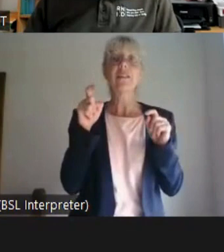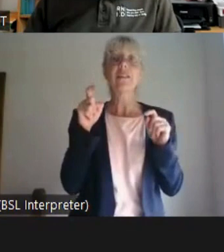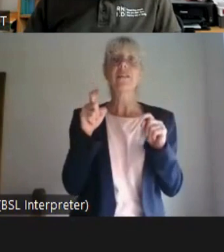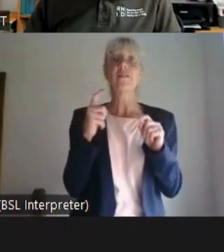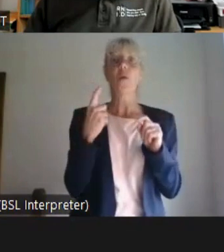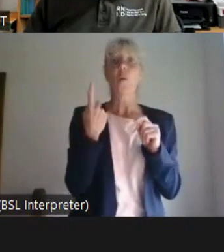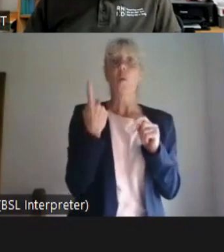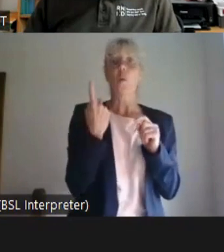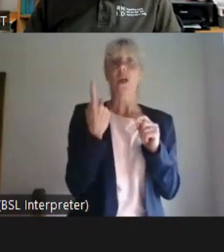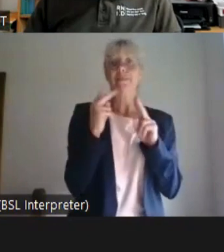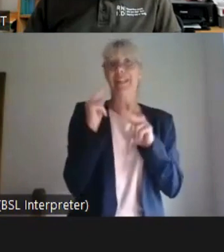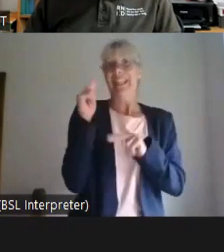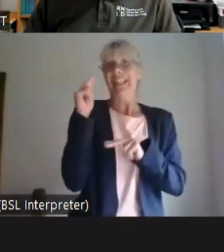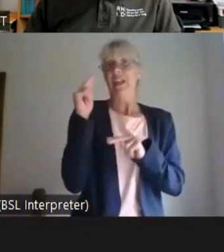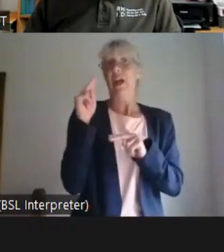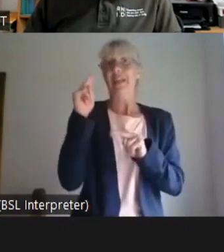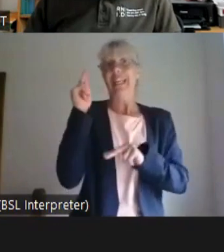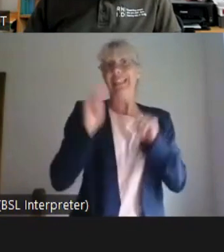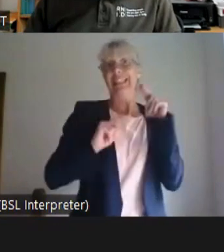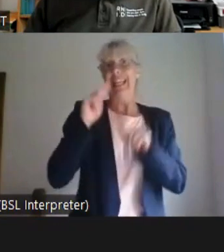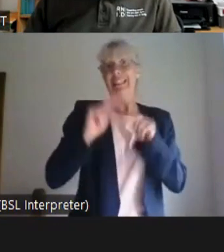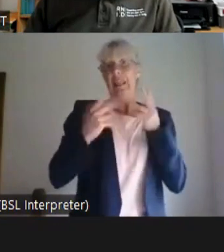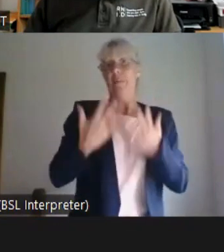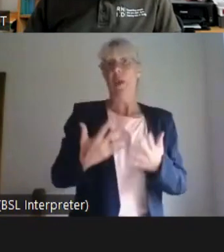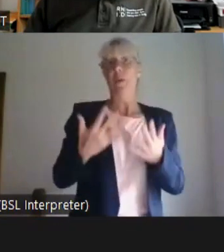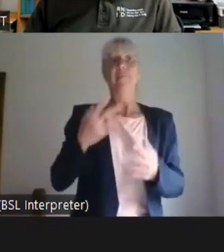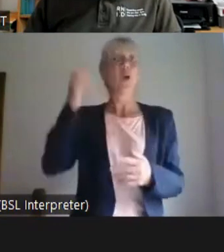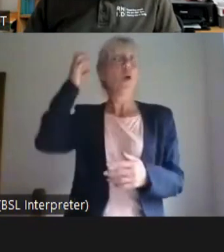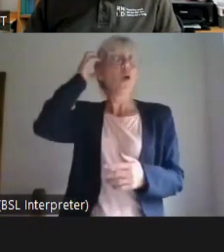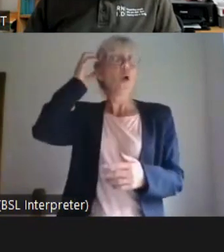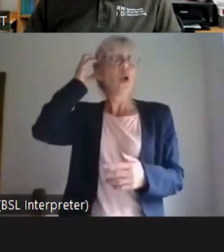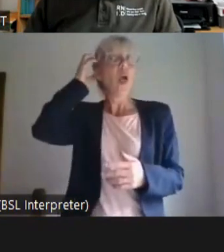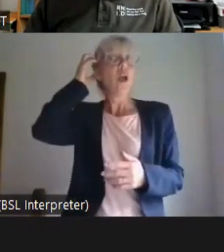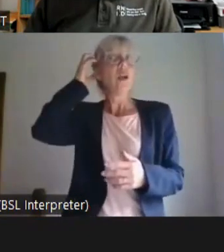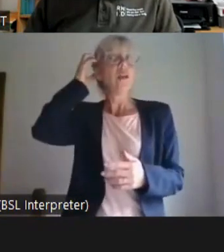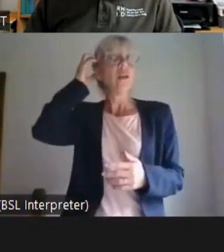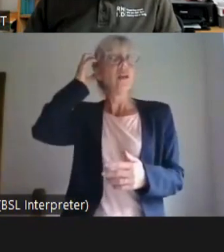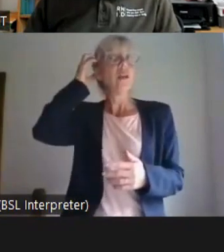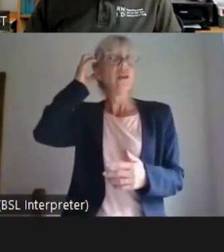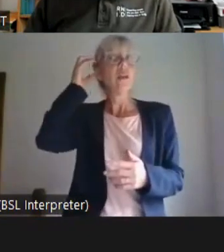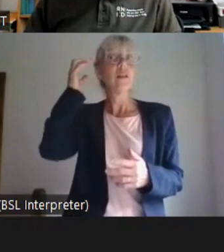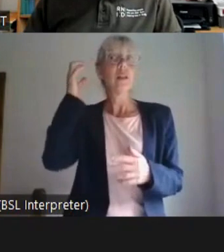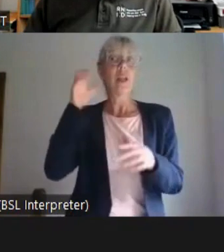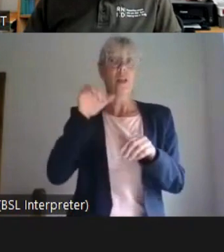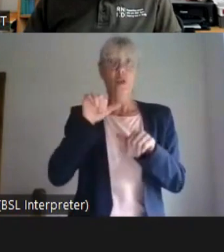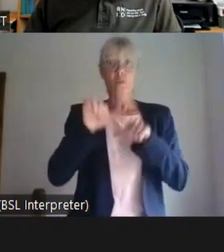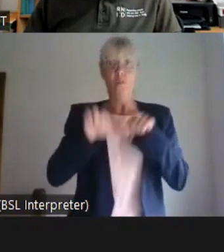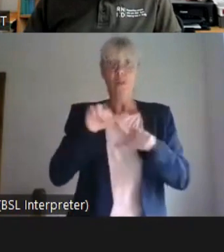for a cochlear implant and going through that process I have a daughter that's got Cleft